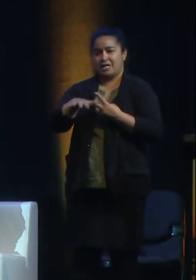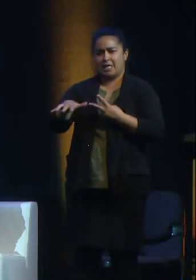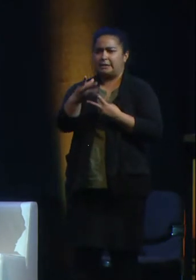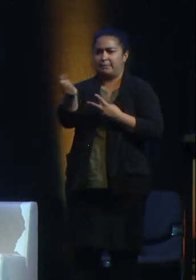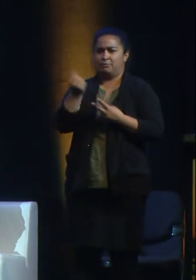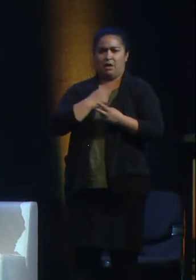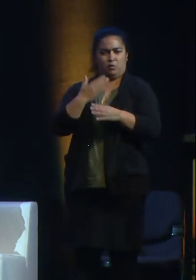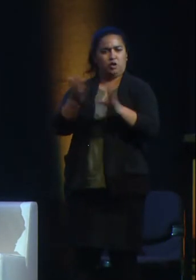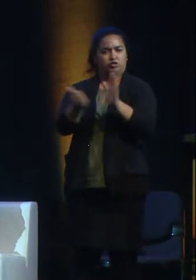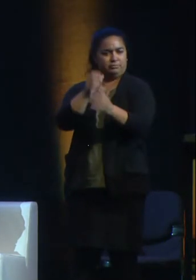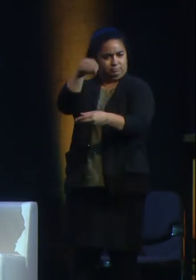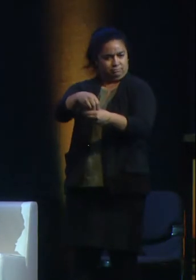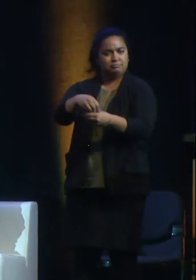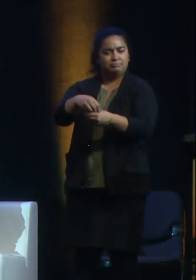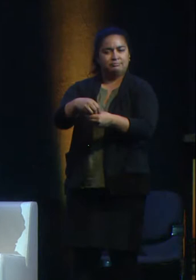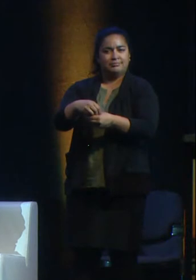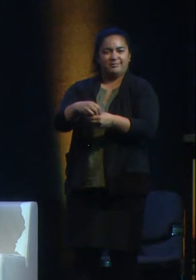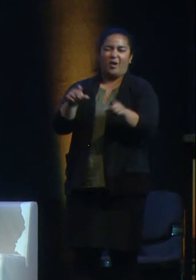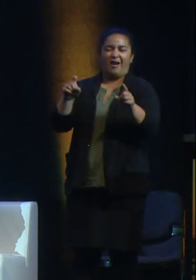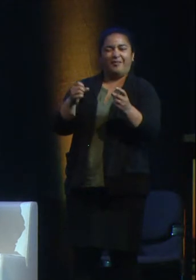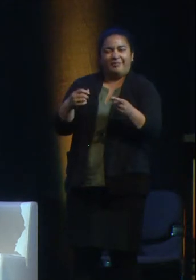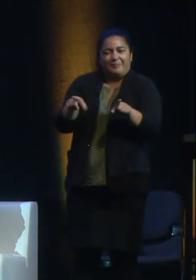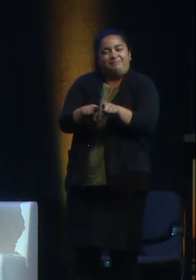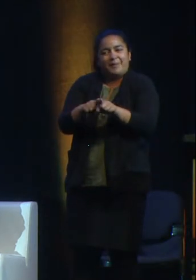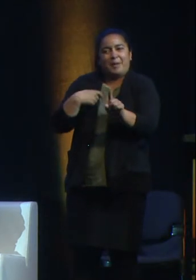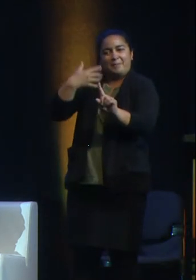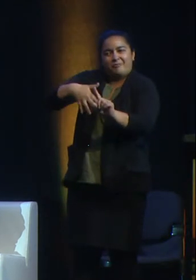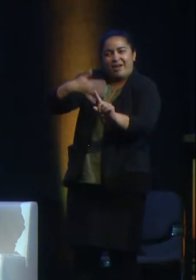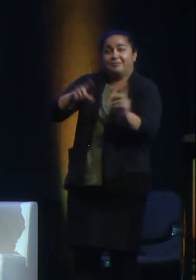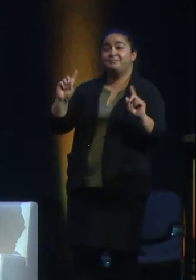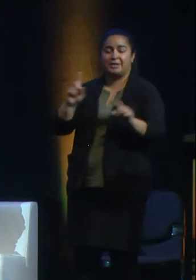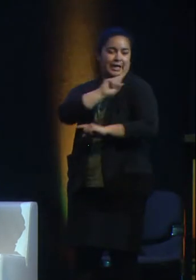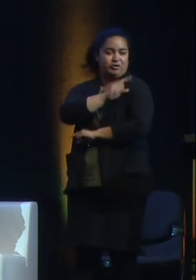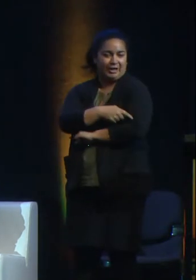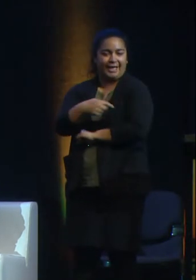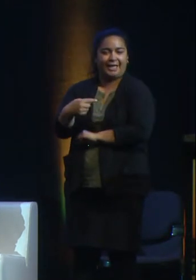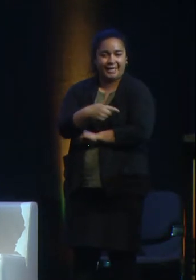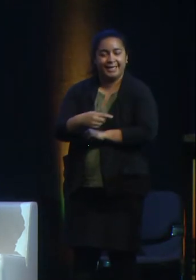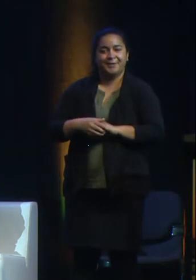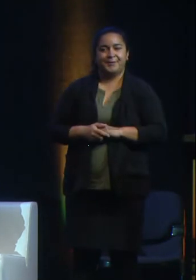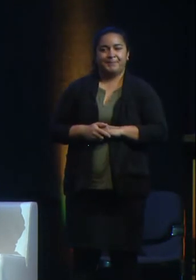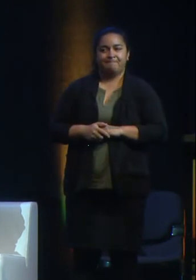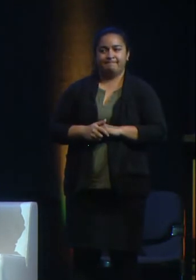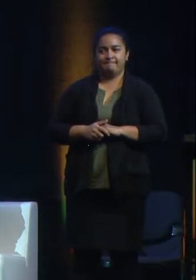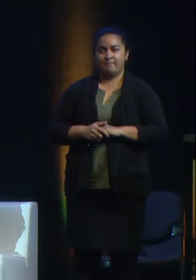and obviously being my background I’m very passionate about energy, again energy in Taranaki